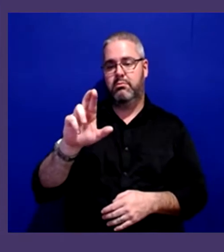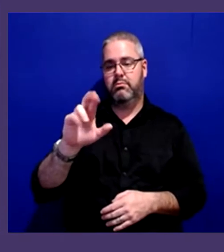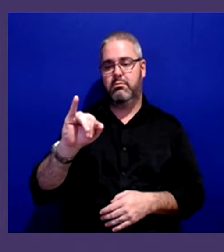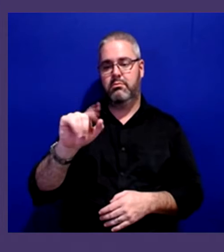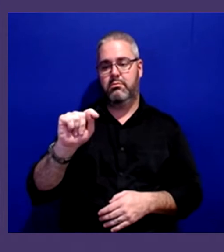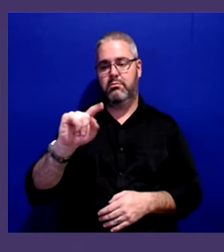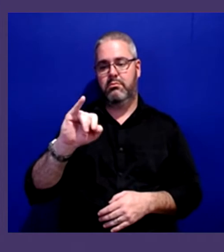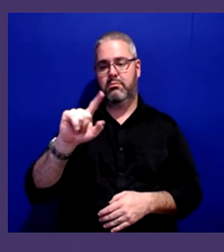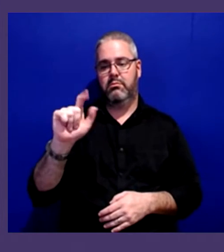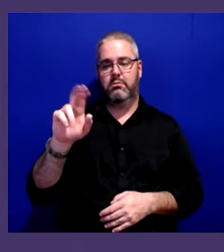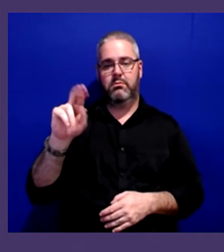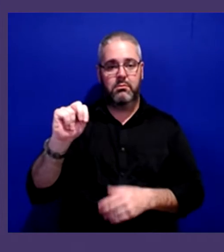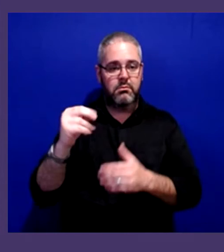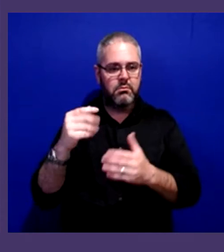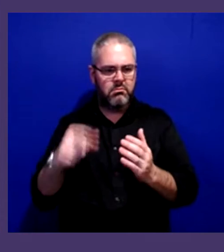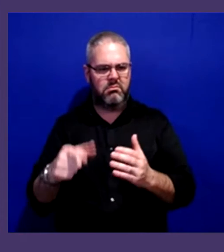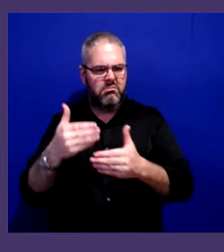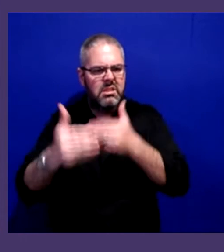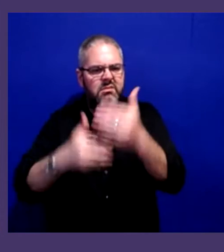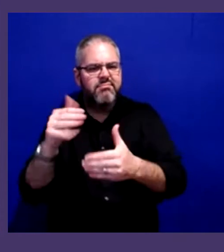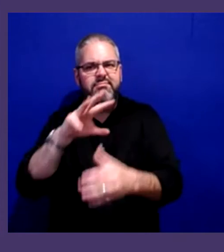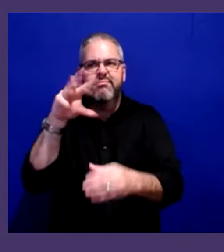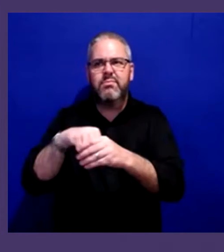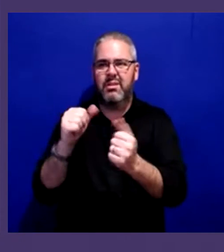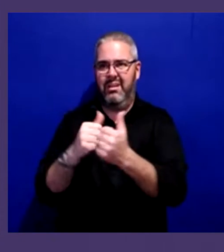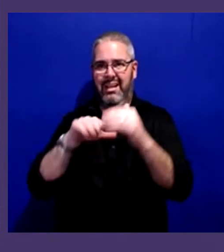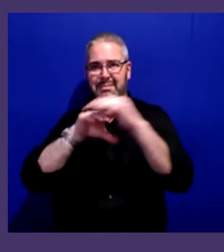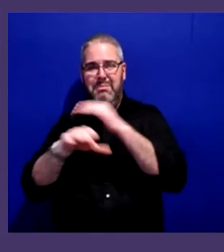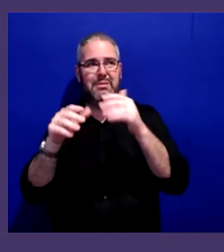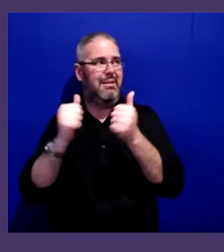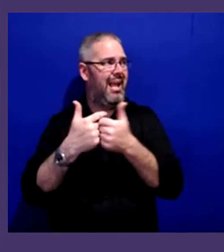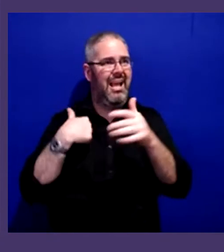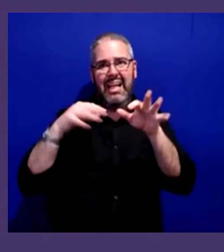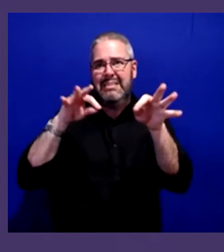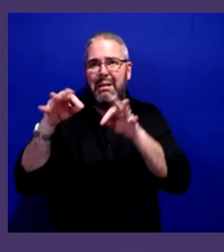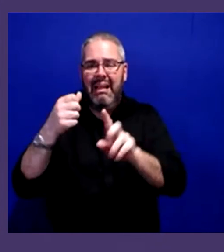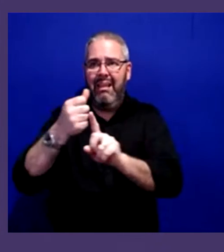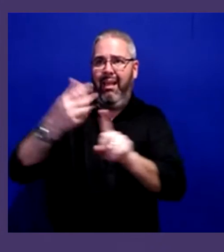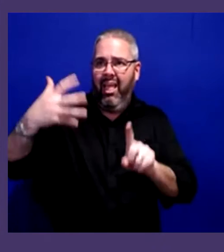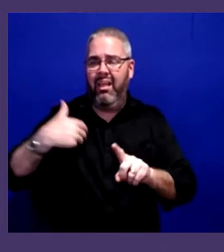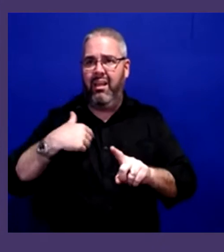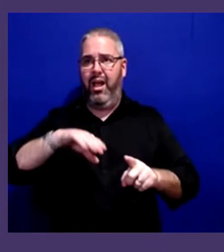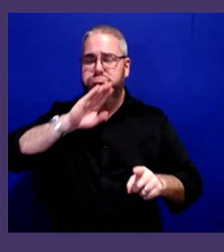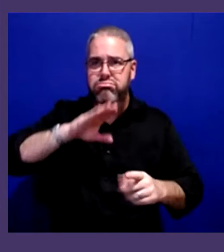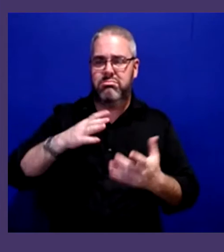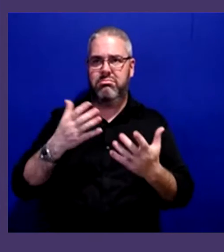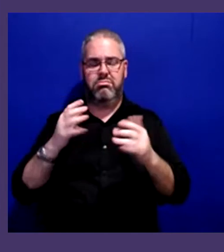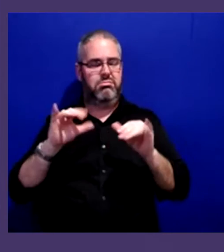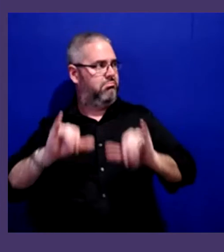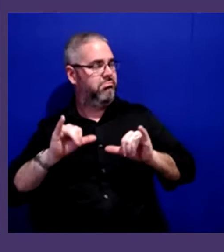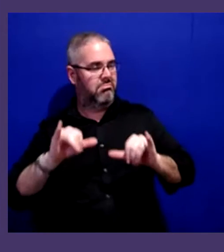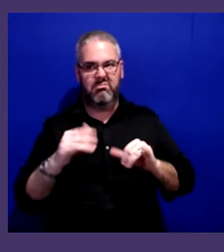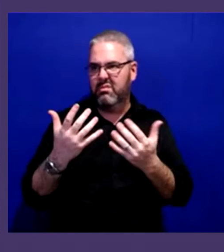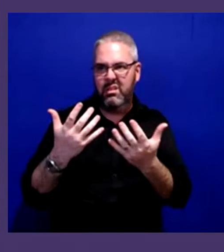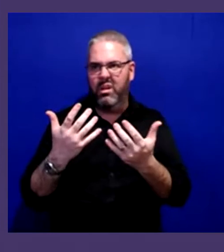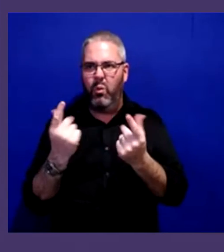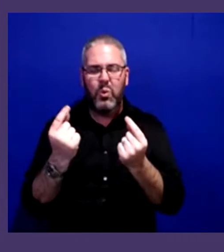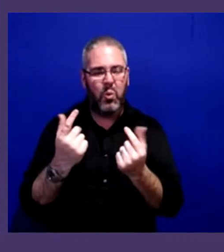find a more accessible way to explain that. But if that's not possible, I can instead provide